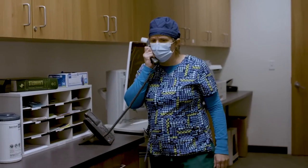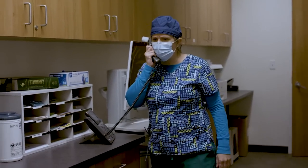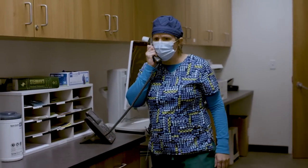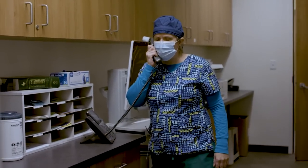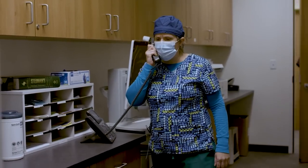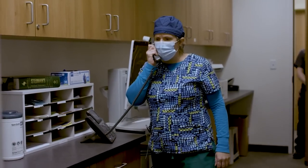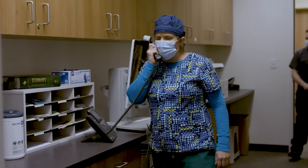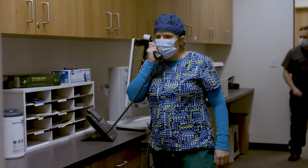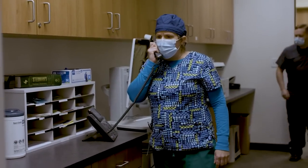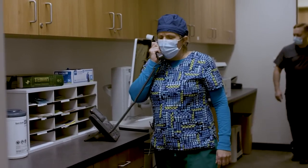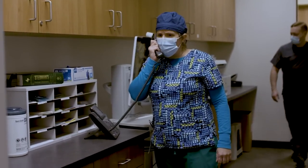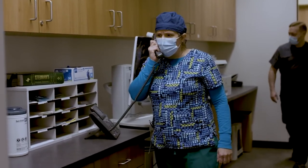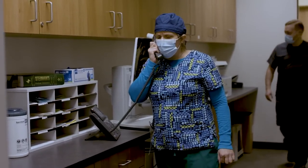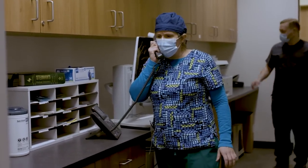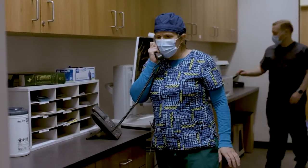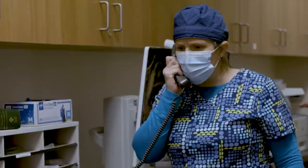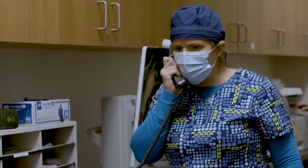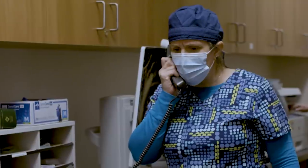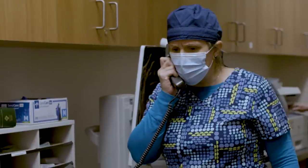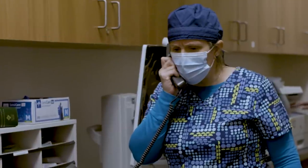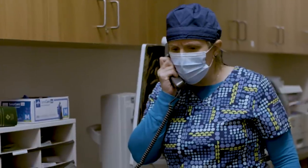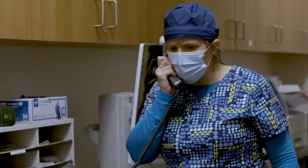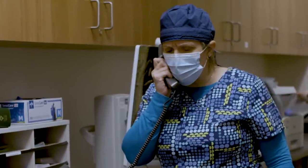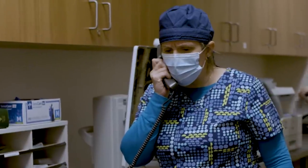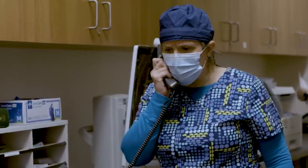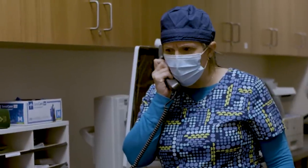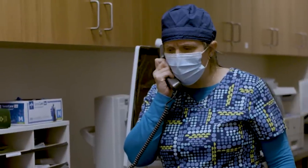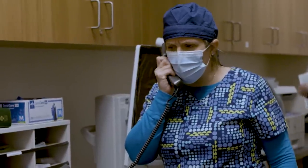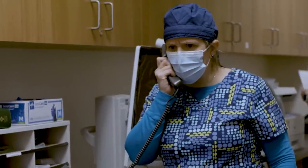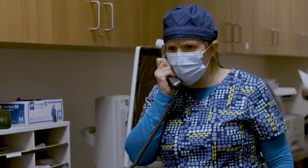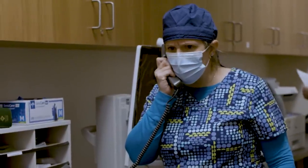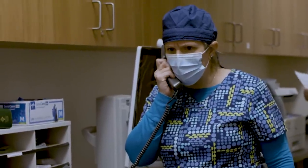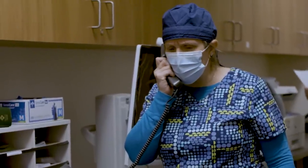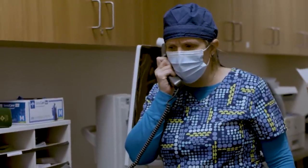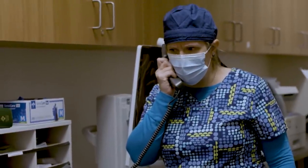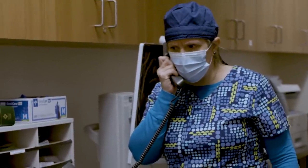Hospital Interpreting Services. Hi! Uh, yes, we have a patient in the ER who’s Deaf and he’s also low-vision.